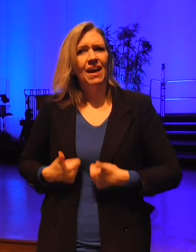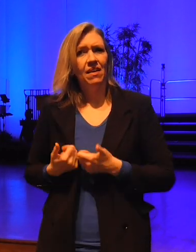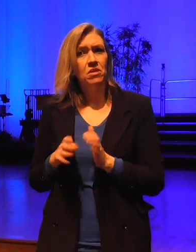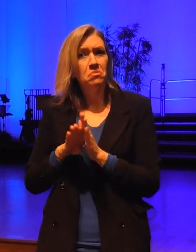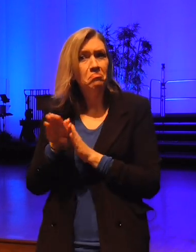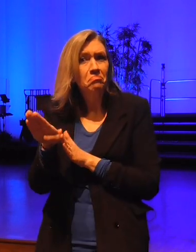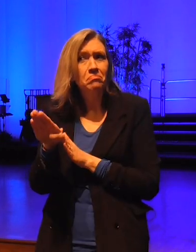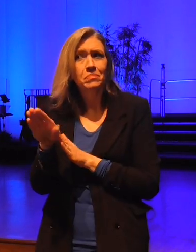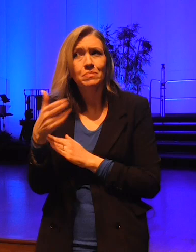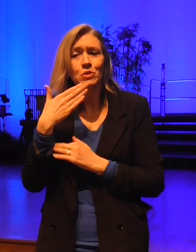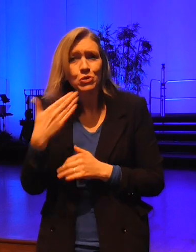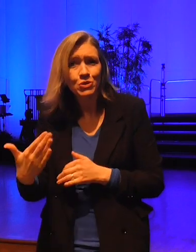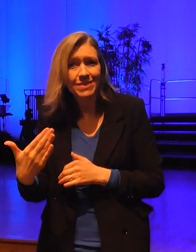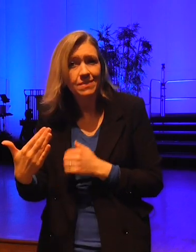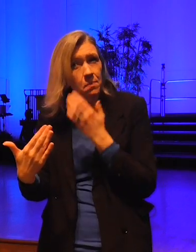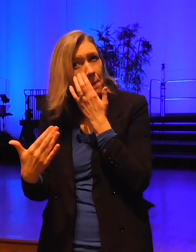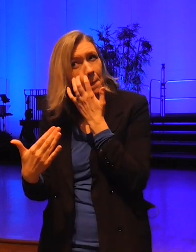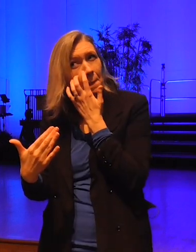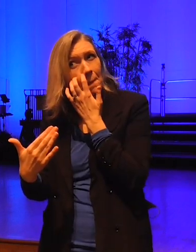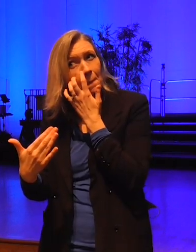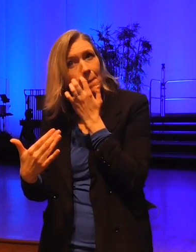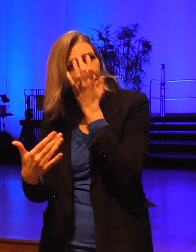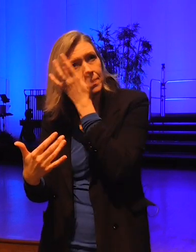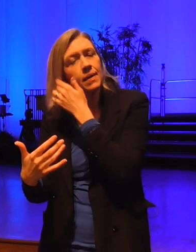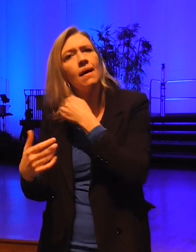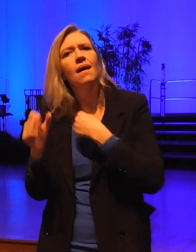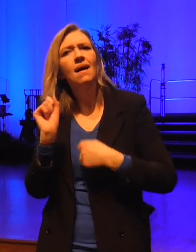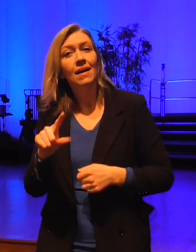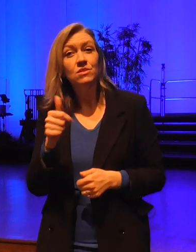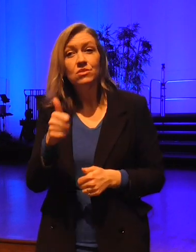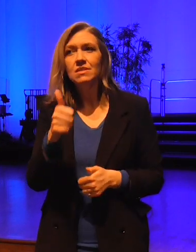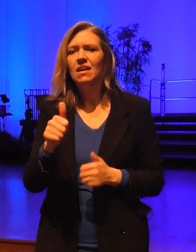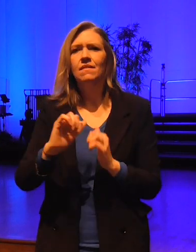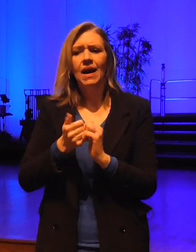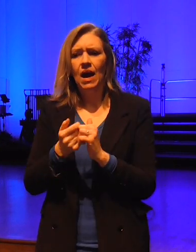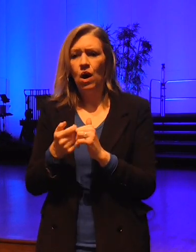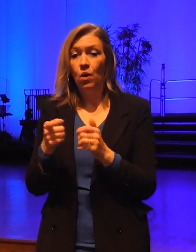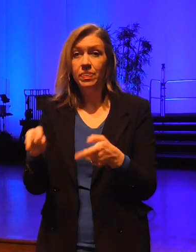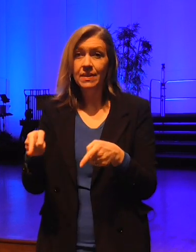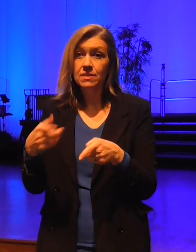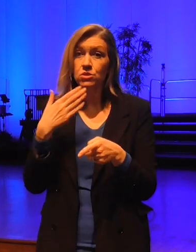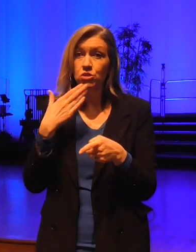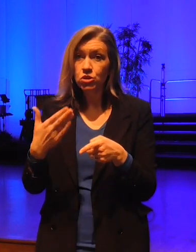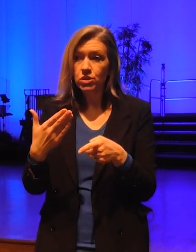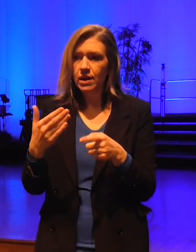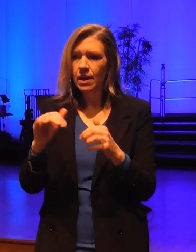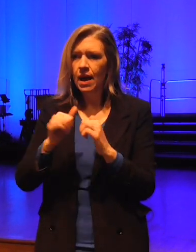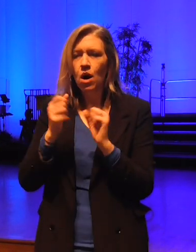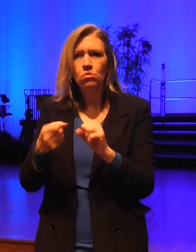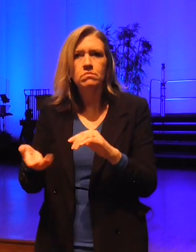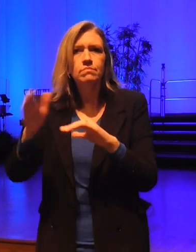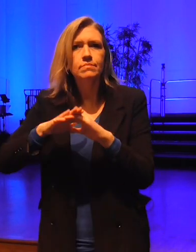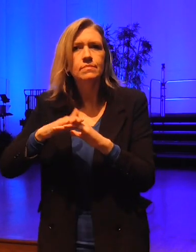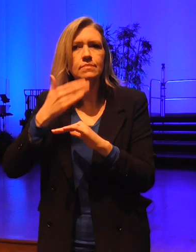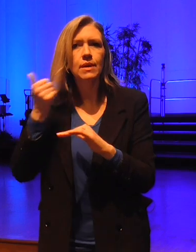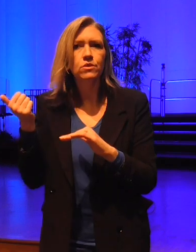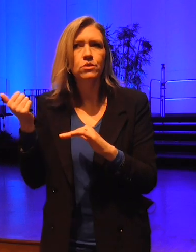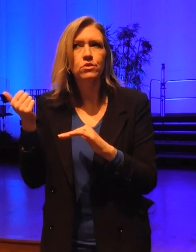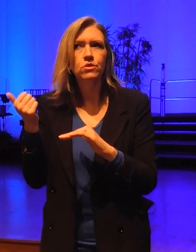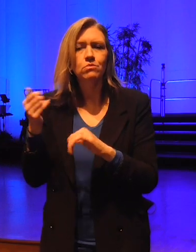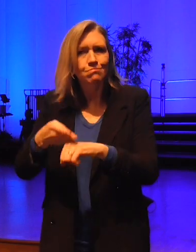to ask yourself how could these go even better and I open to an even grander demonstration that